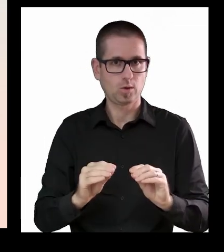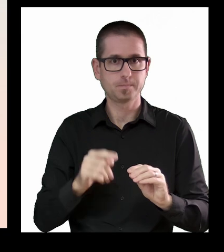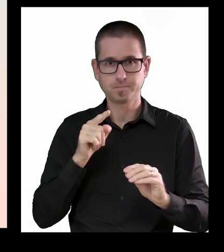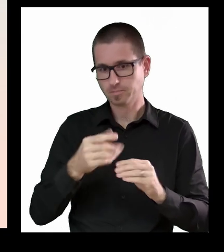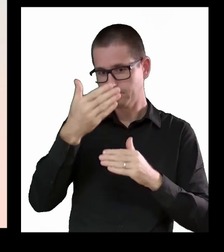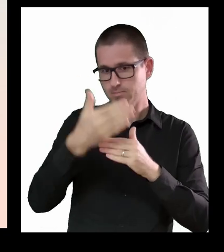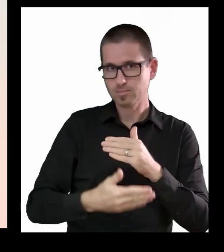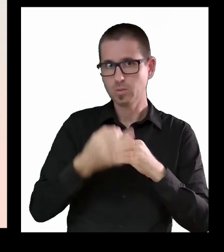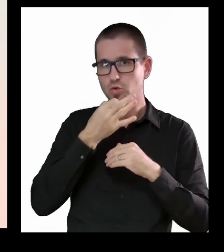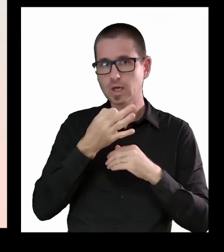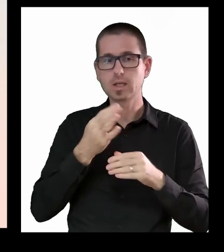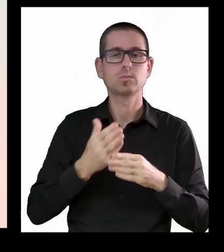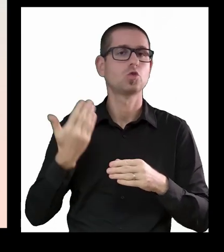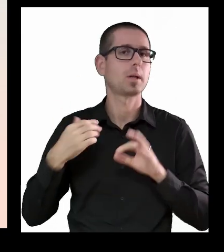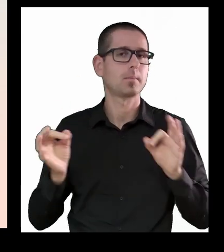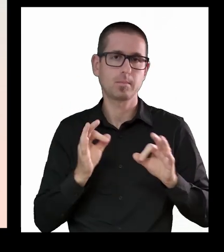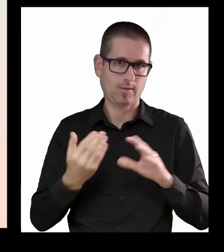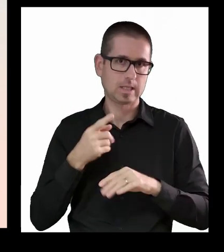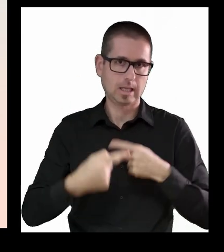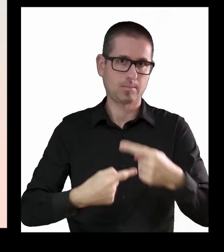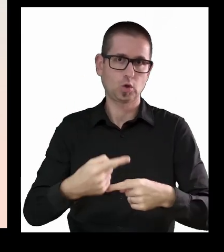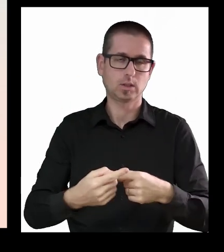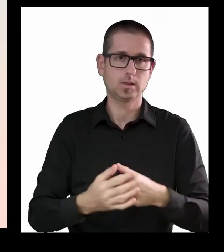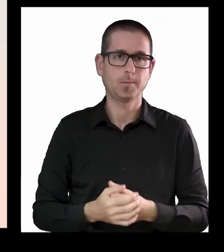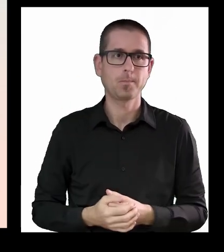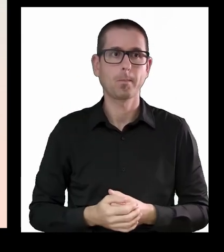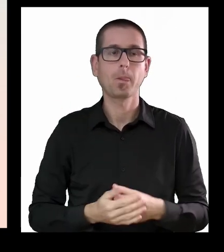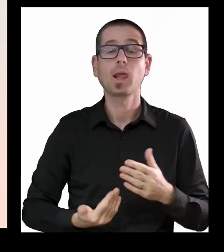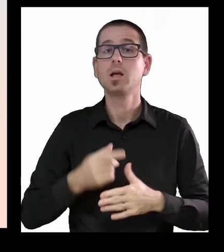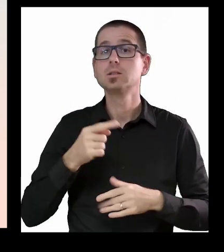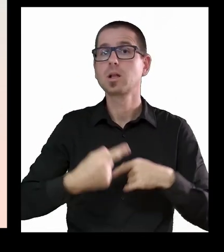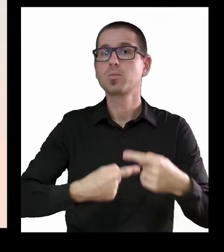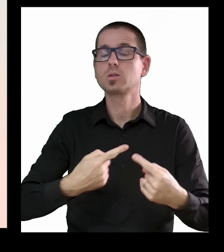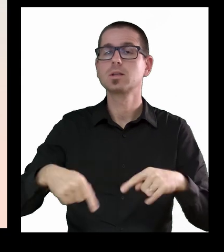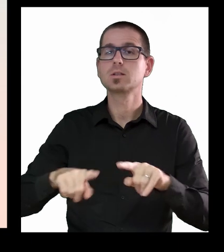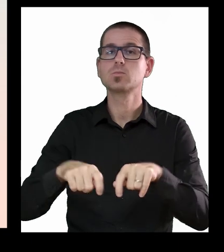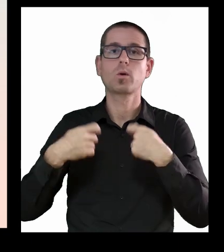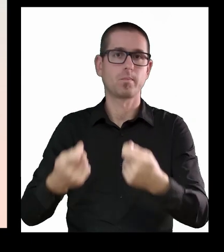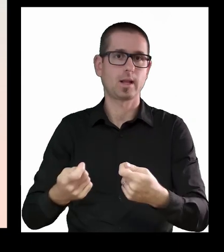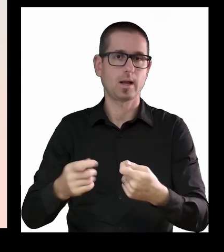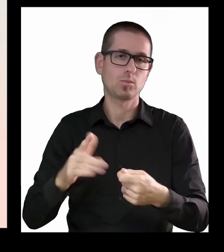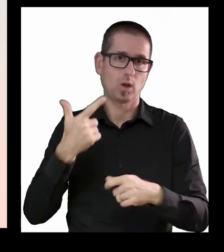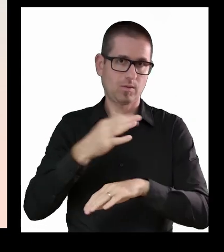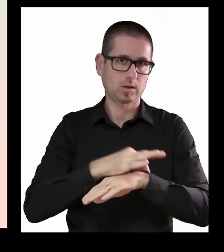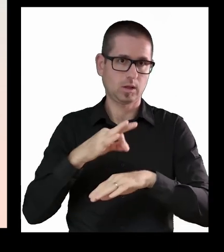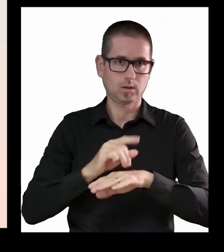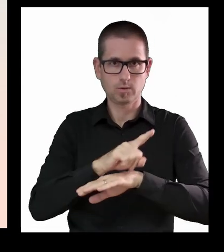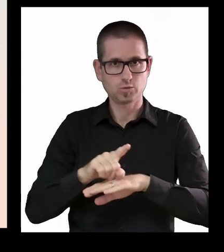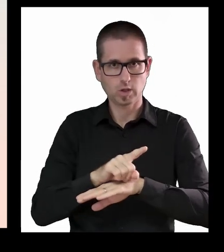for this process. For this process we give them around two weeks. Of course if they finish it earlier